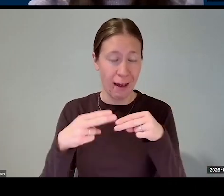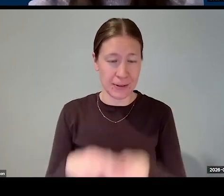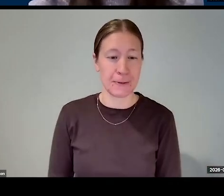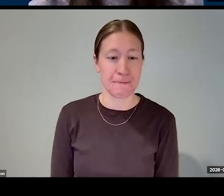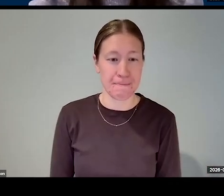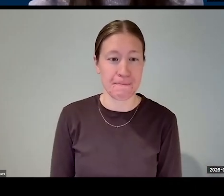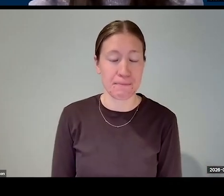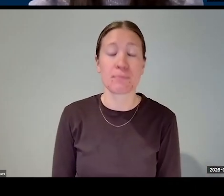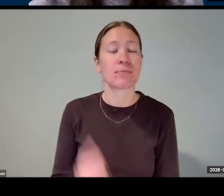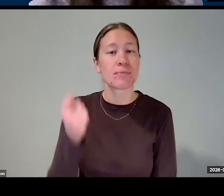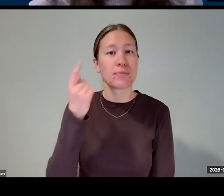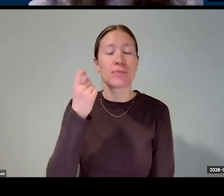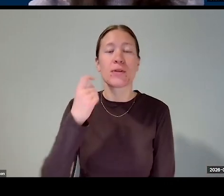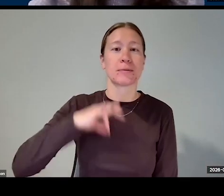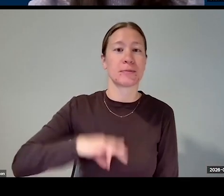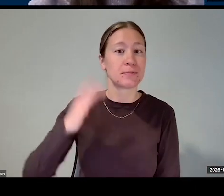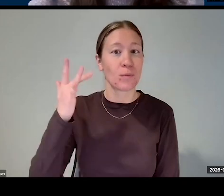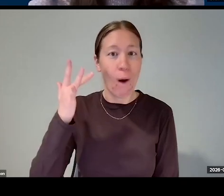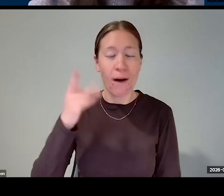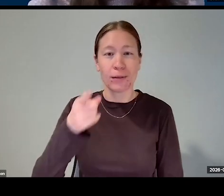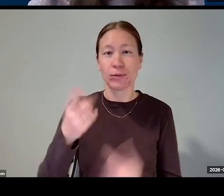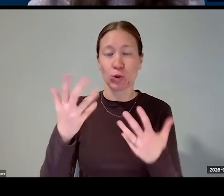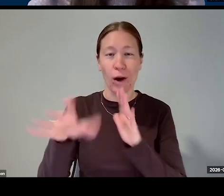This is useful if you want to pick a different font